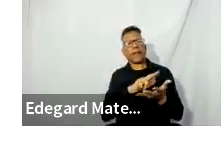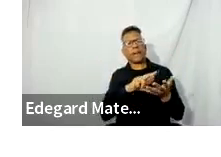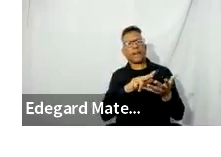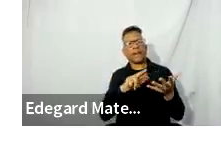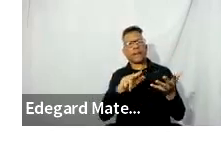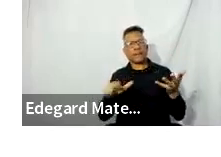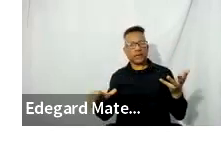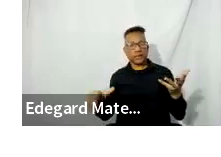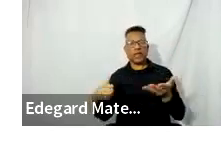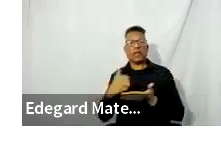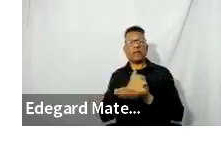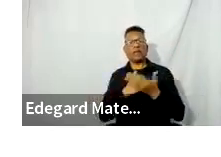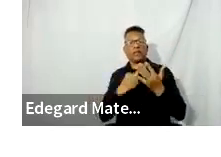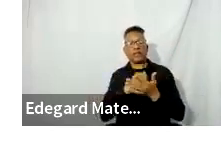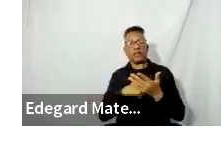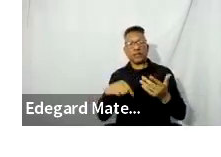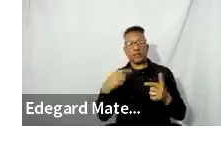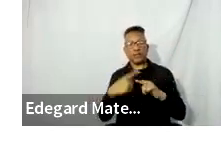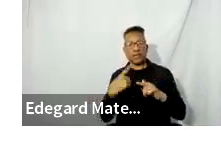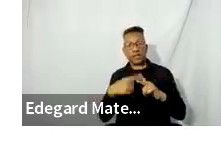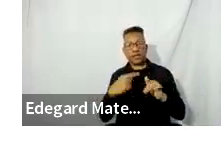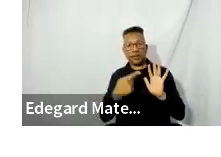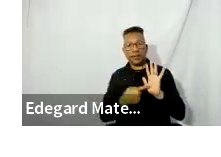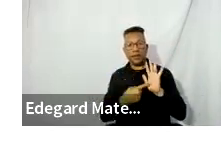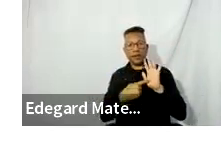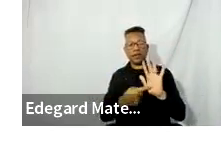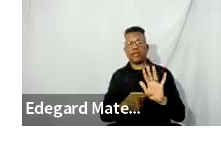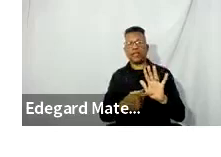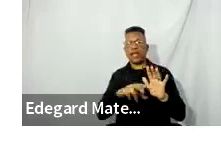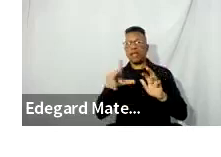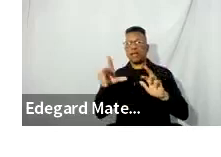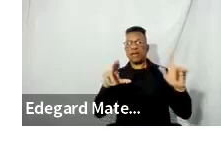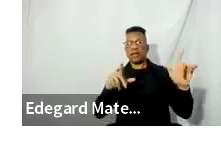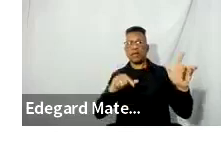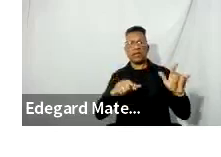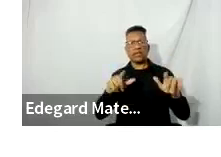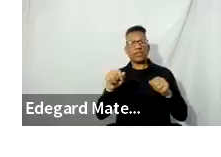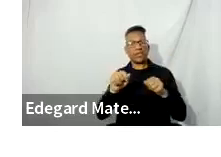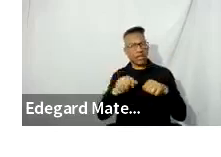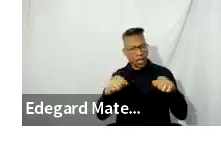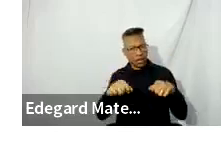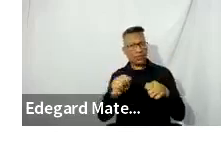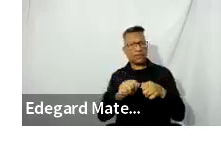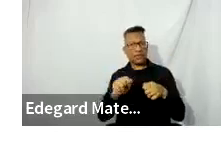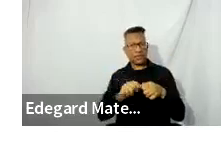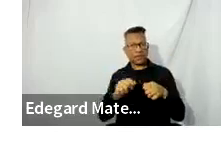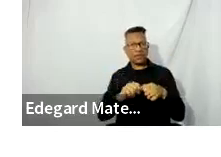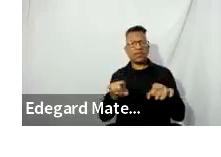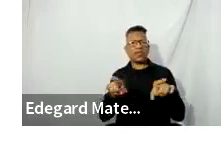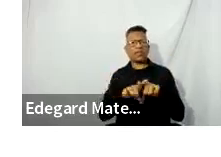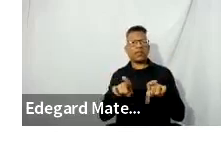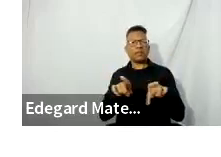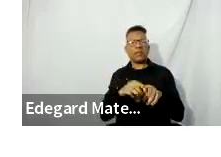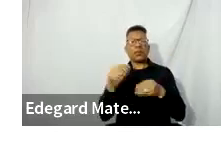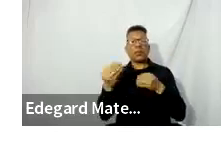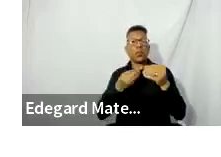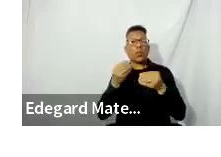St. of a number of different things . with . with all . with all, obviously with a very powerful vision of very powerful vision of how the social